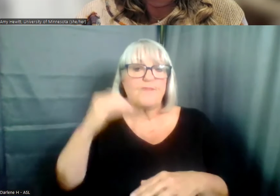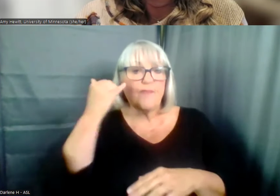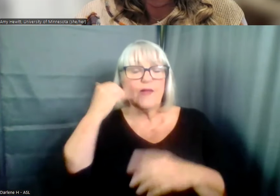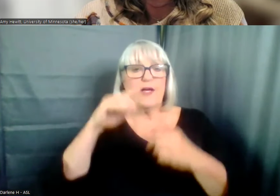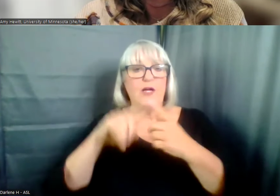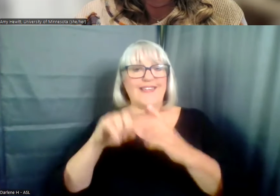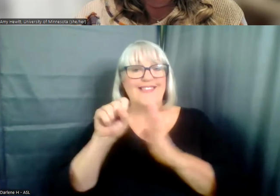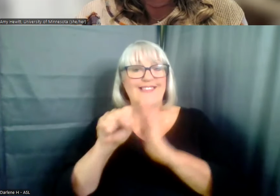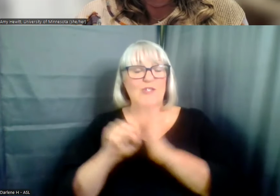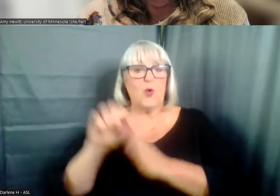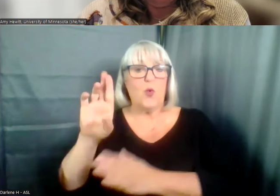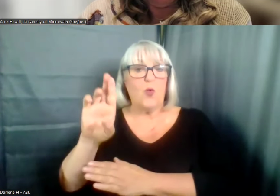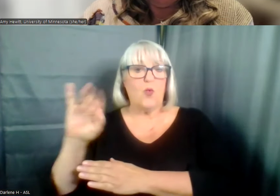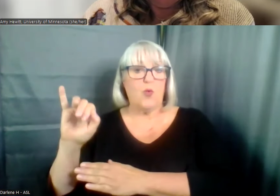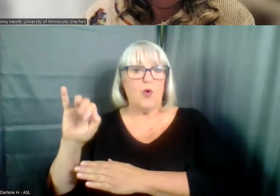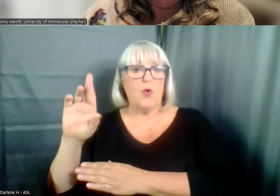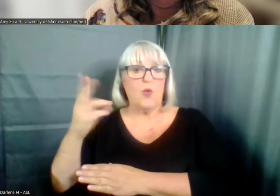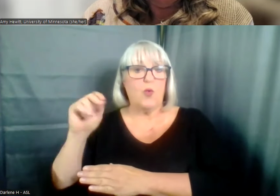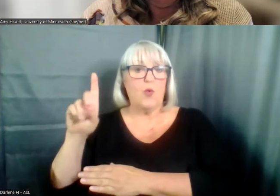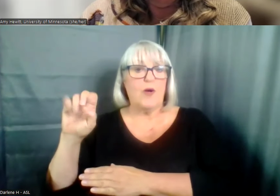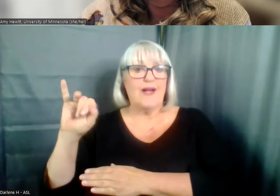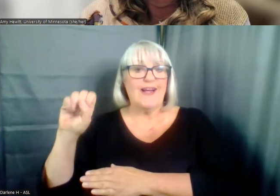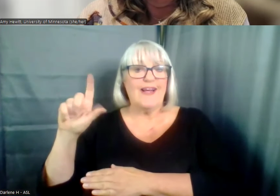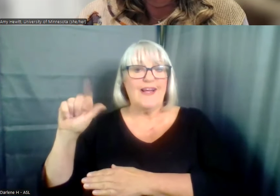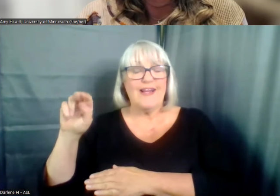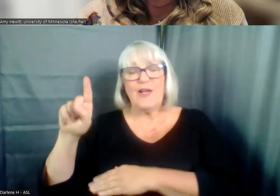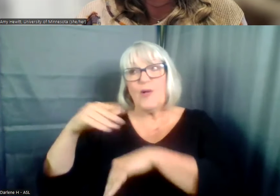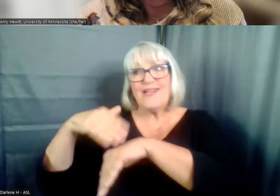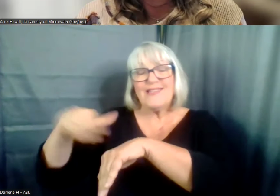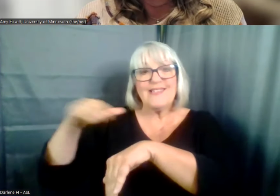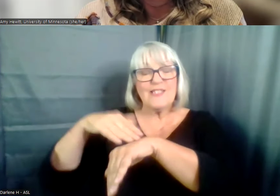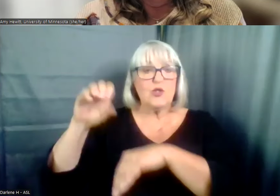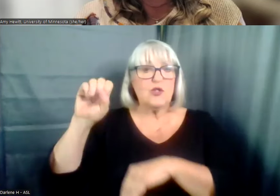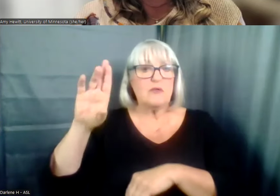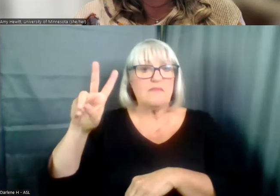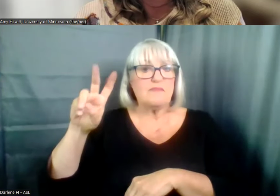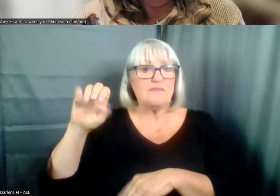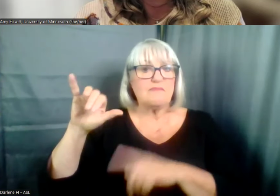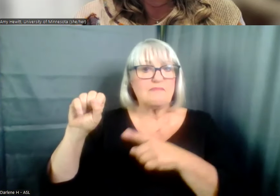state sent out surveys related to the workforce data, they didn't necessarily get